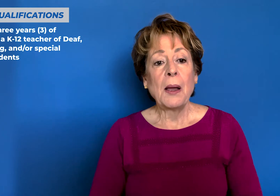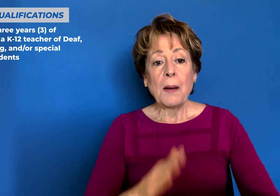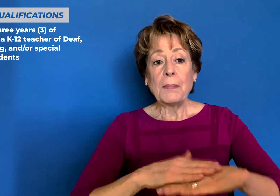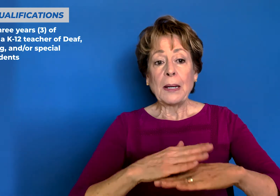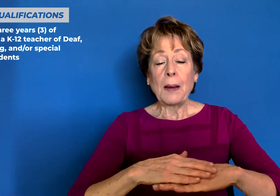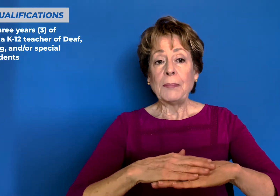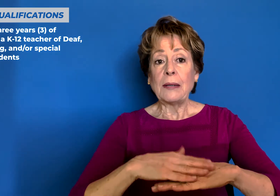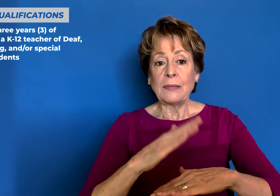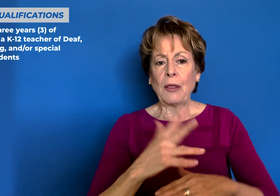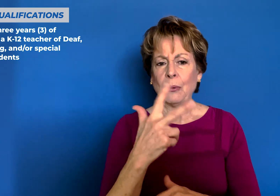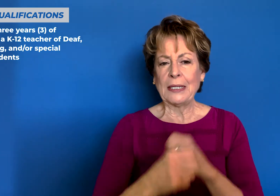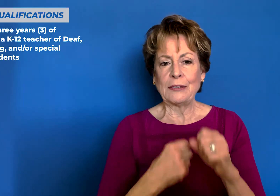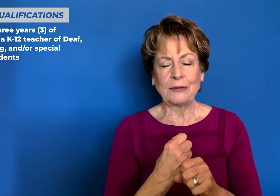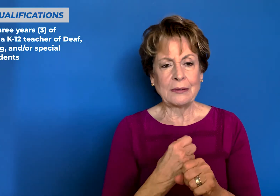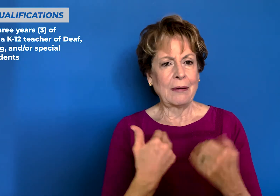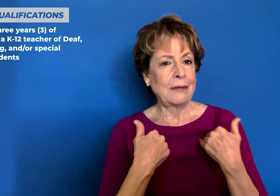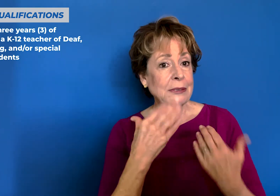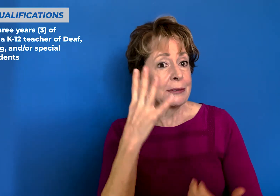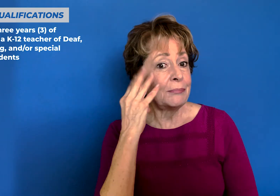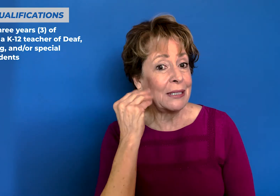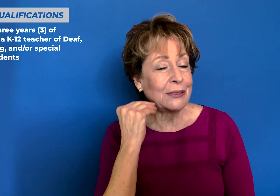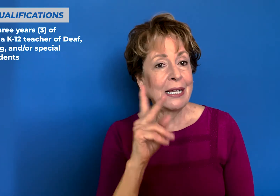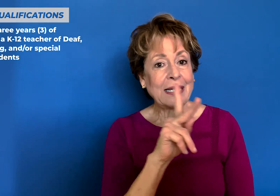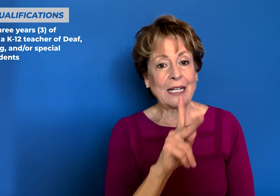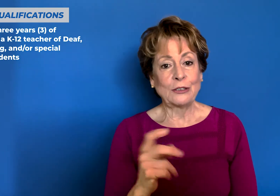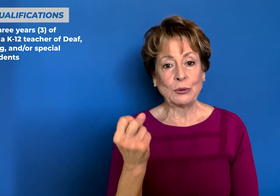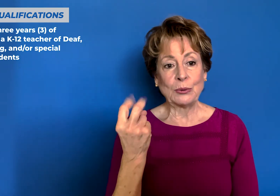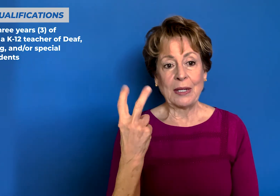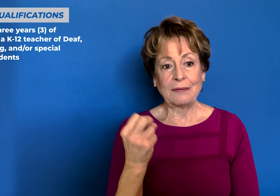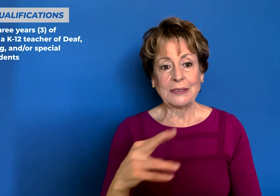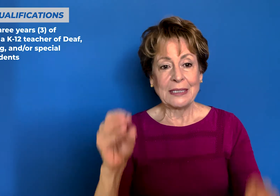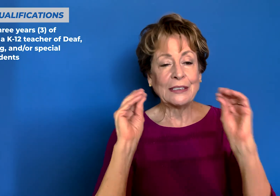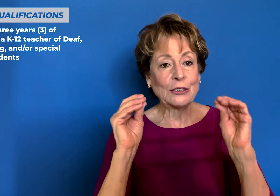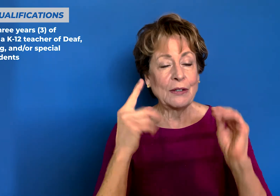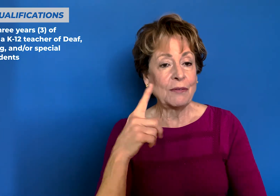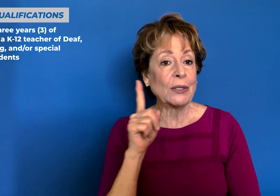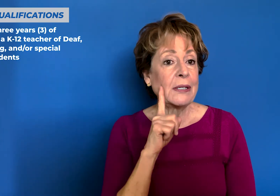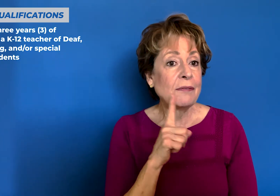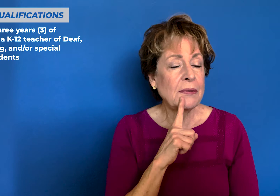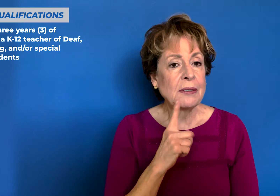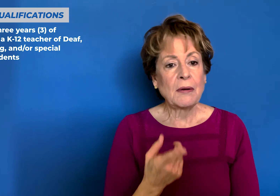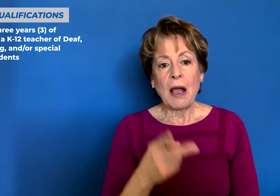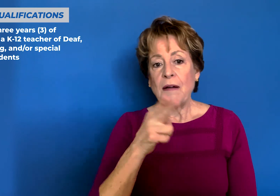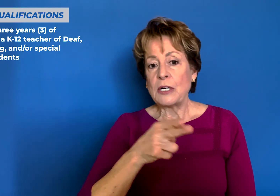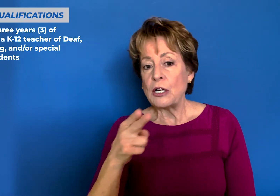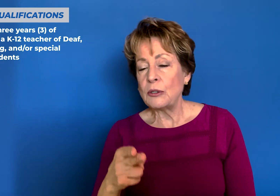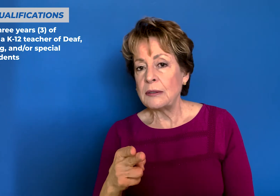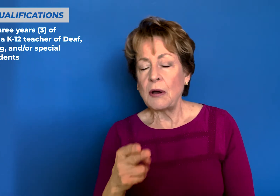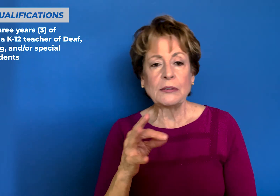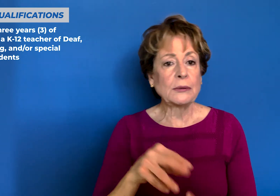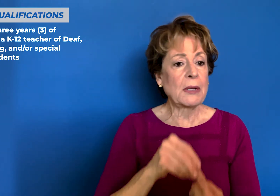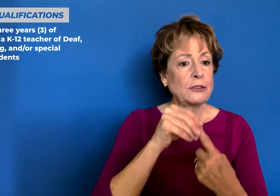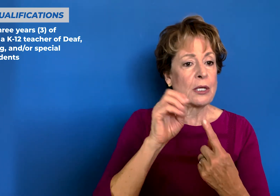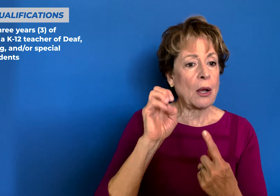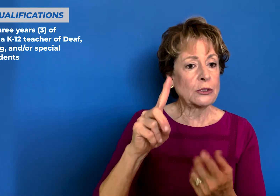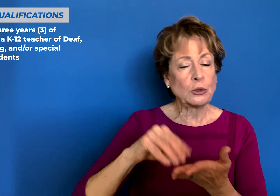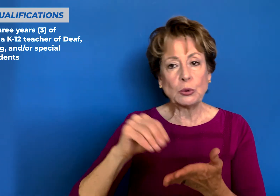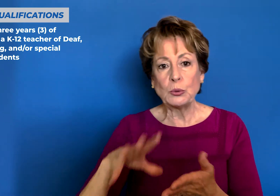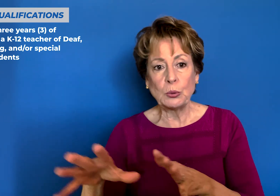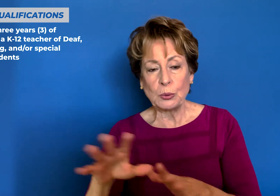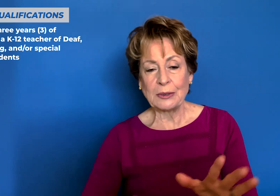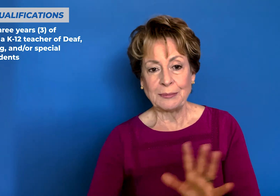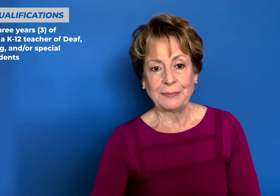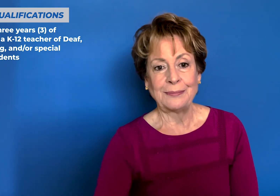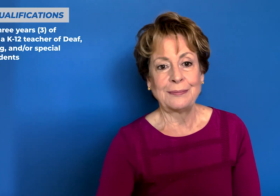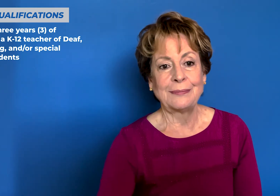Minimum of three years (3) of experience as a K-12 teacher of Deaf, hard of hearing, and/or special education students.